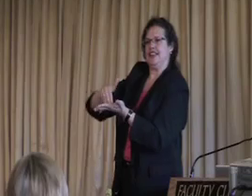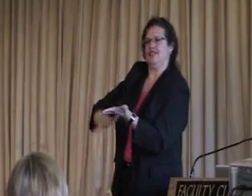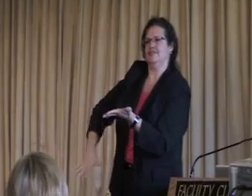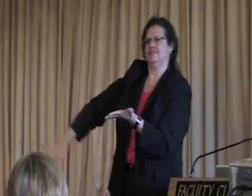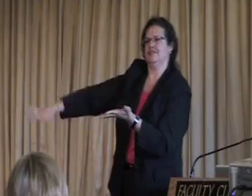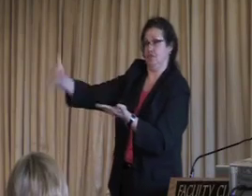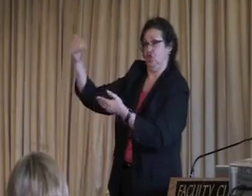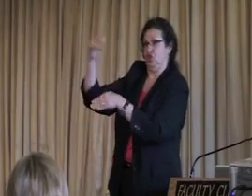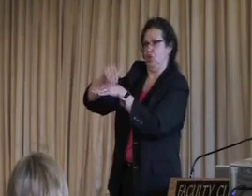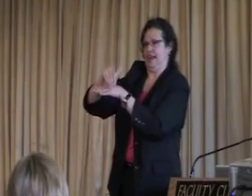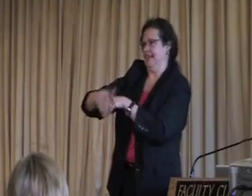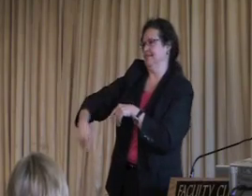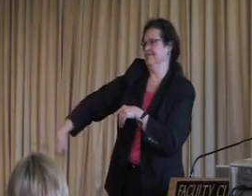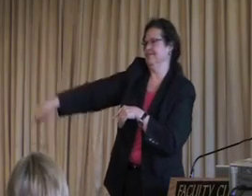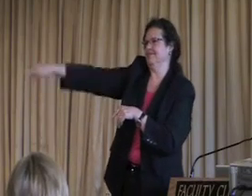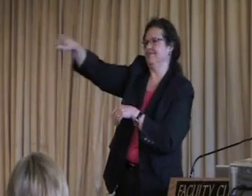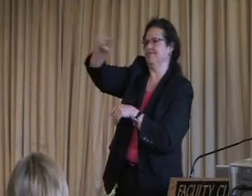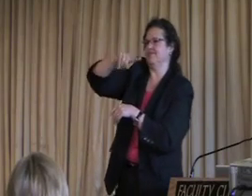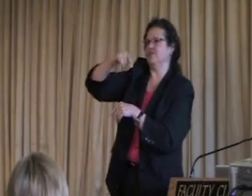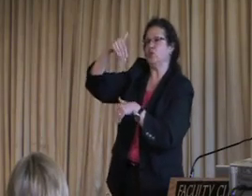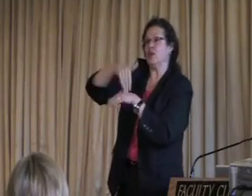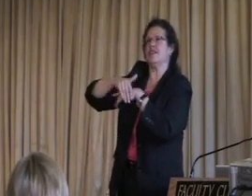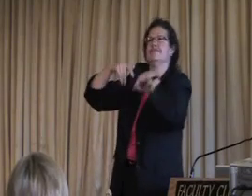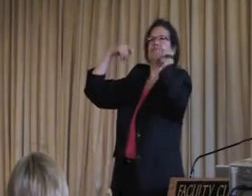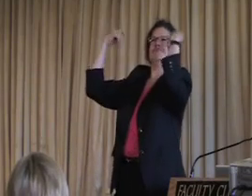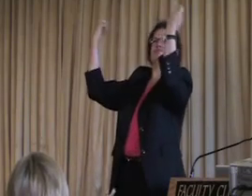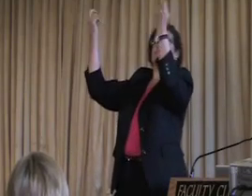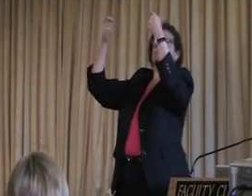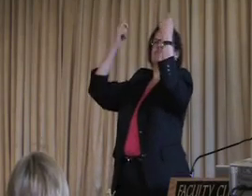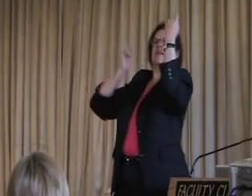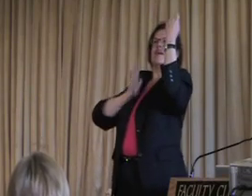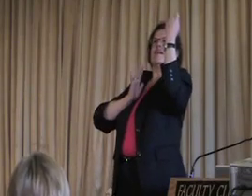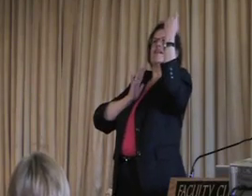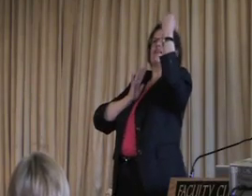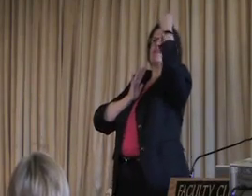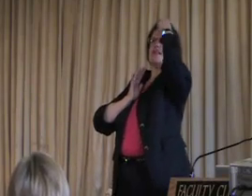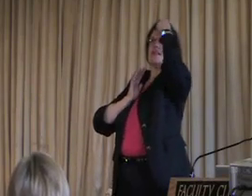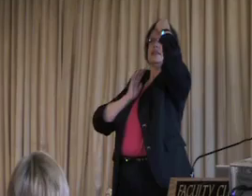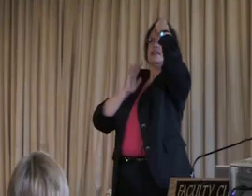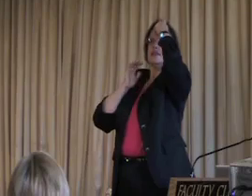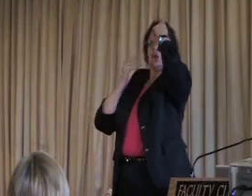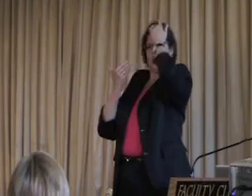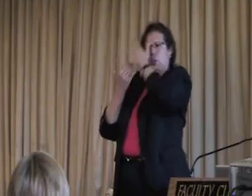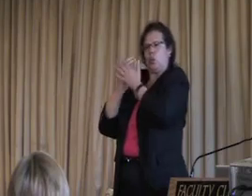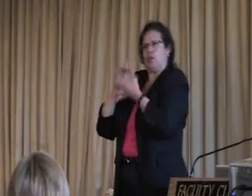Redefining the role of WCCSD. And so as part of this celebration tonight, I want you to